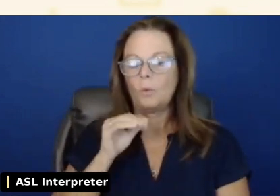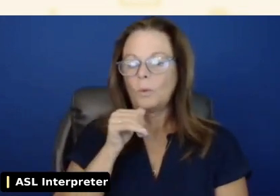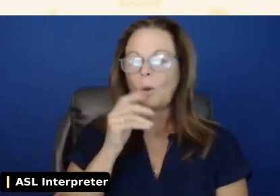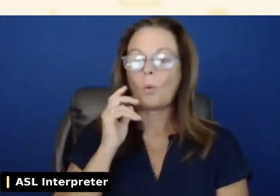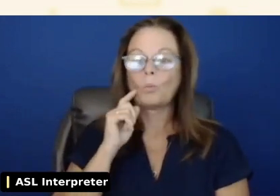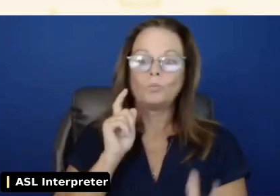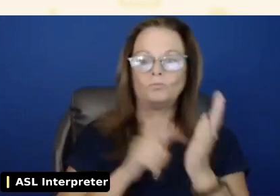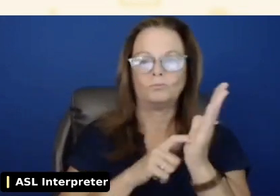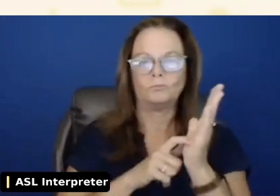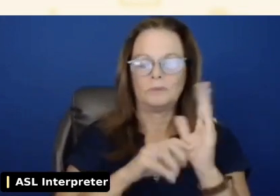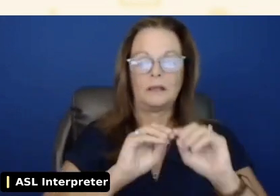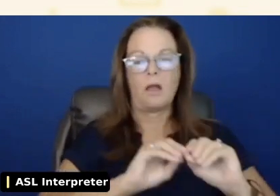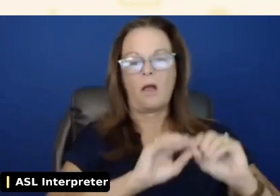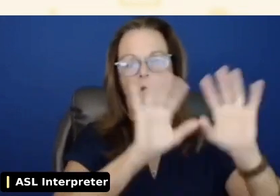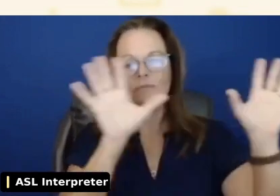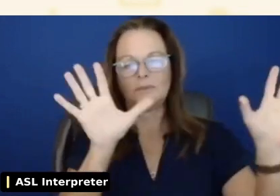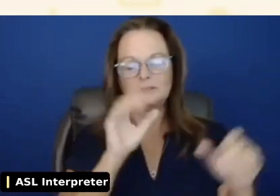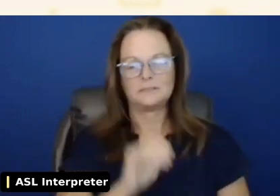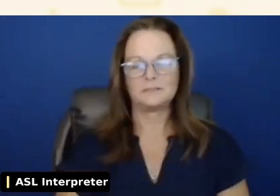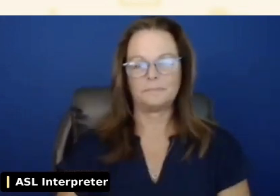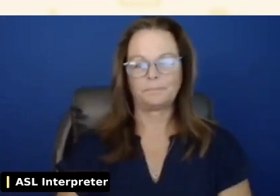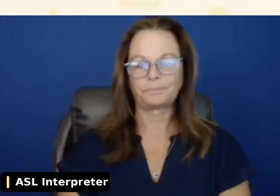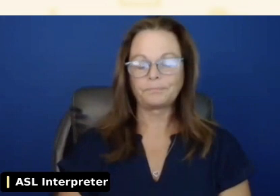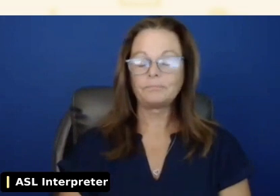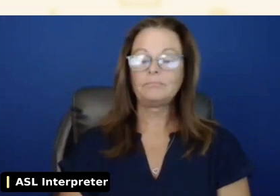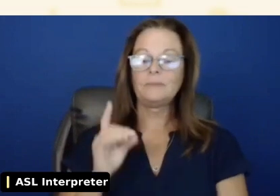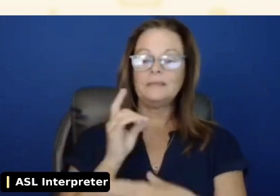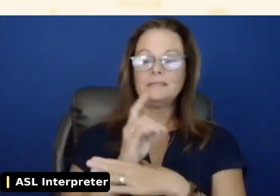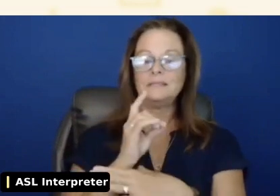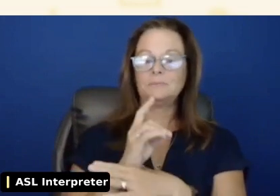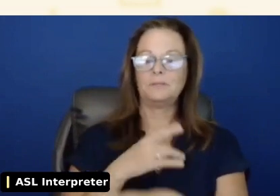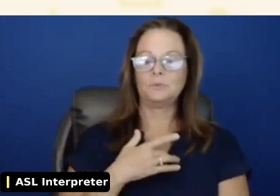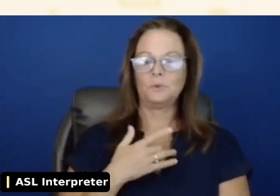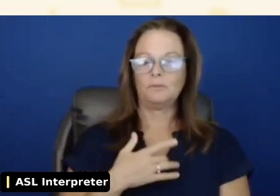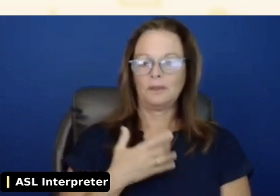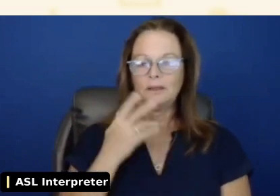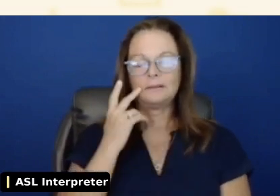Also, when we think about disabilities, the image of a wheelchair often prevails.